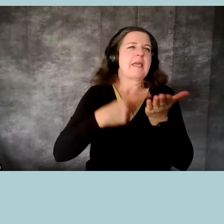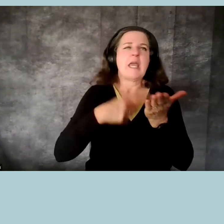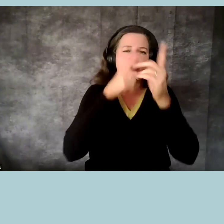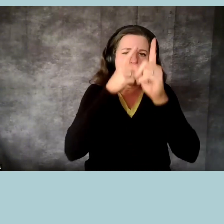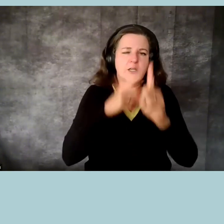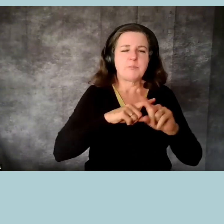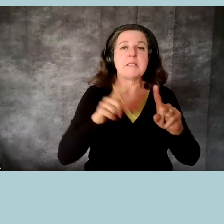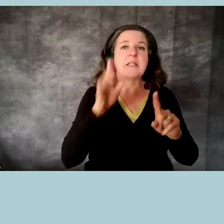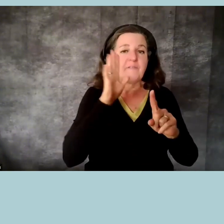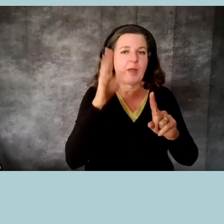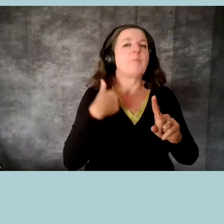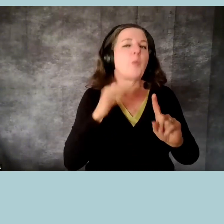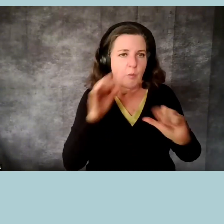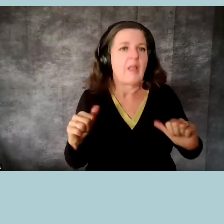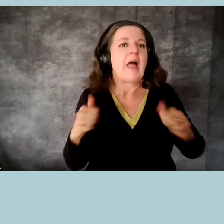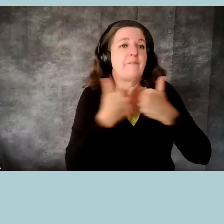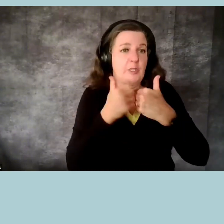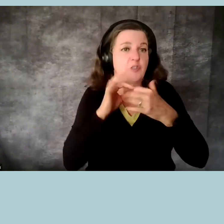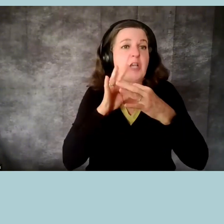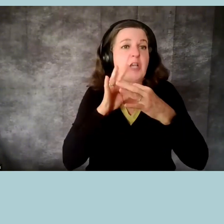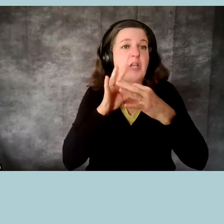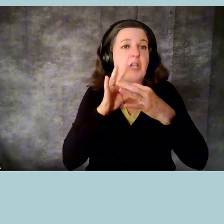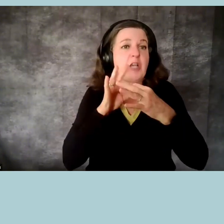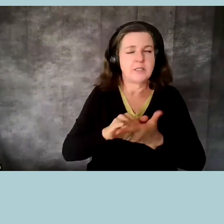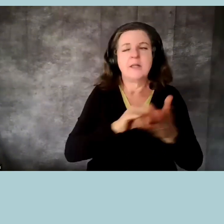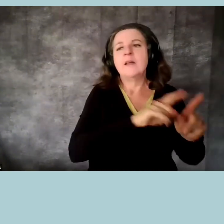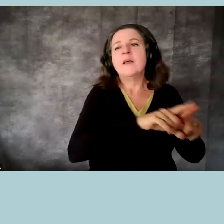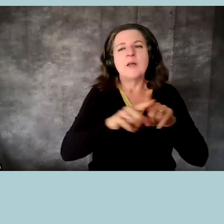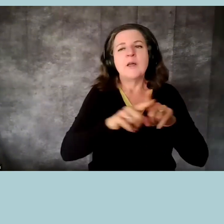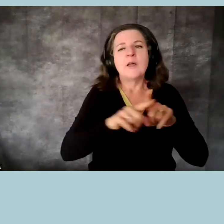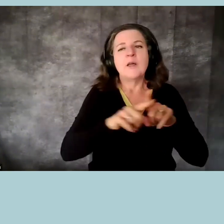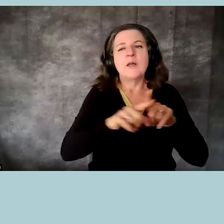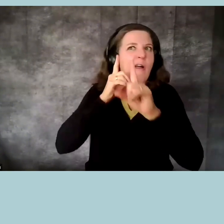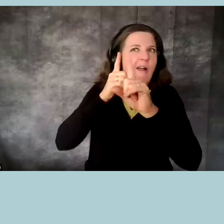related to this, but then we're also going to be looking to develop resources in this area. and